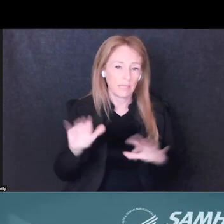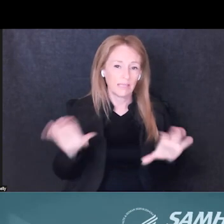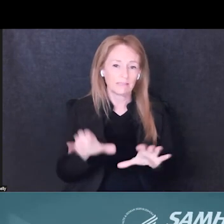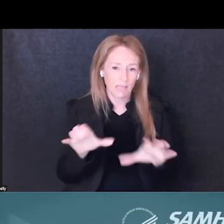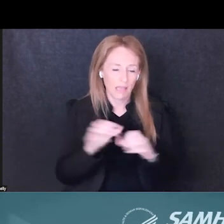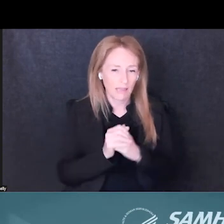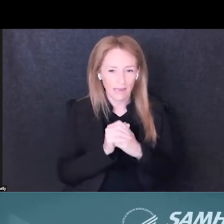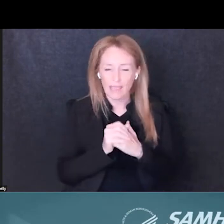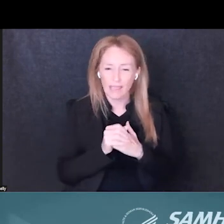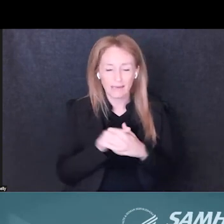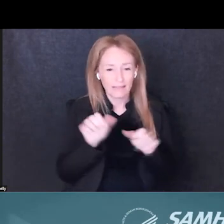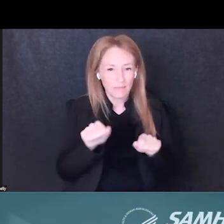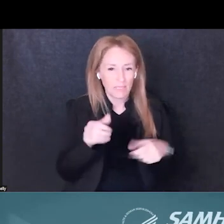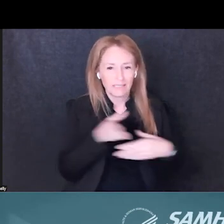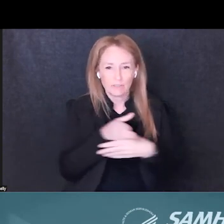AND FINALLY, THE ADVOCACY.